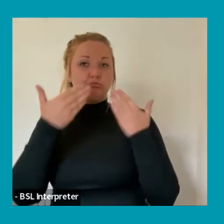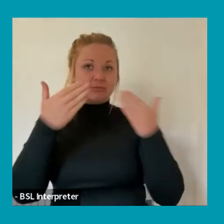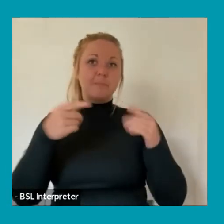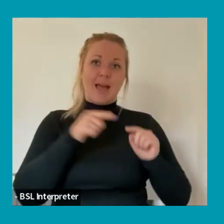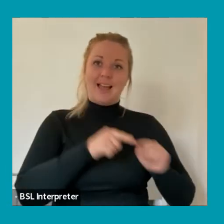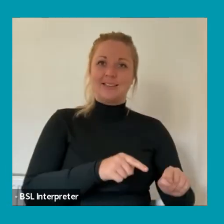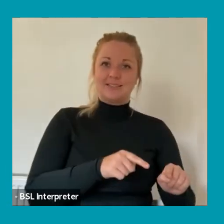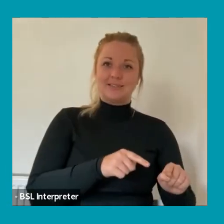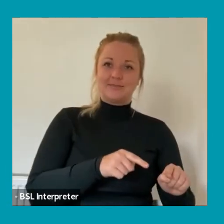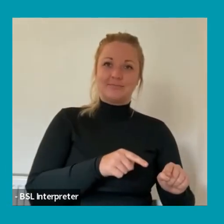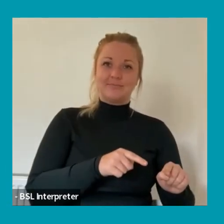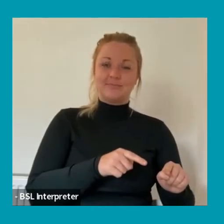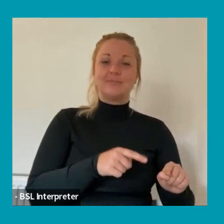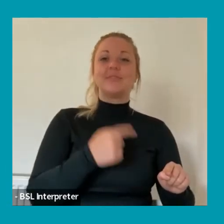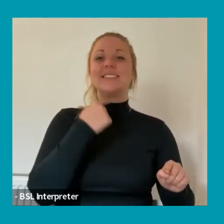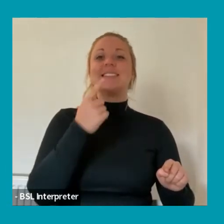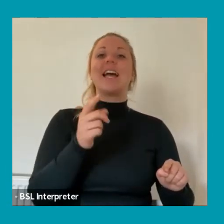To say, yes, I can see change is necessary.